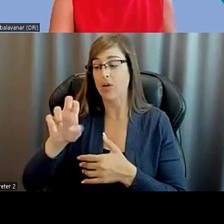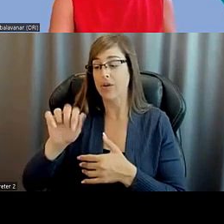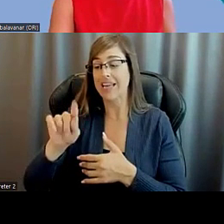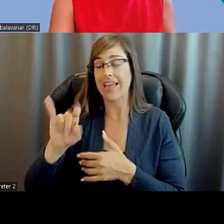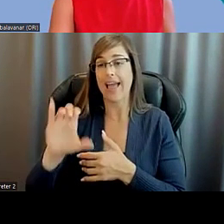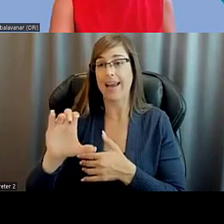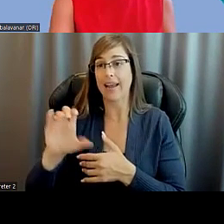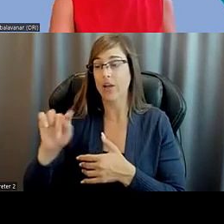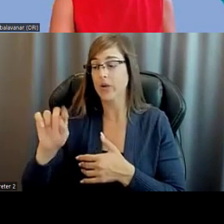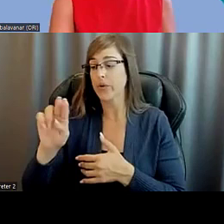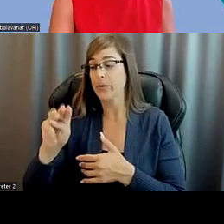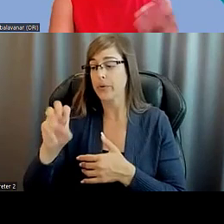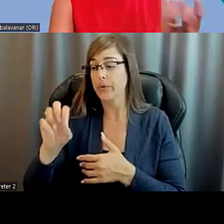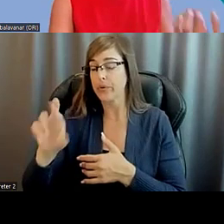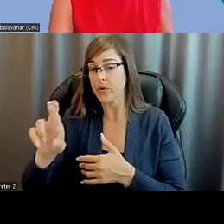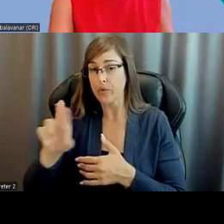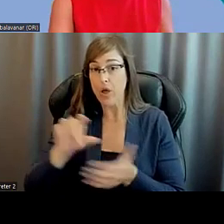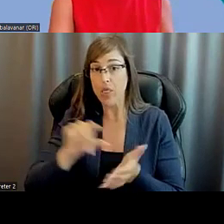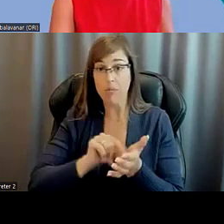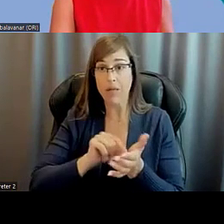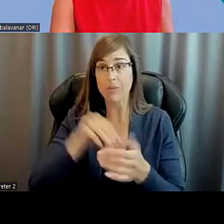Published figure is in a journal, figure,